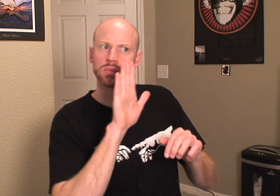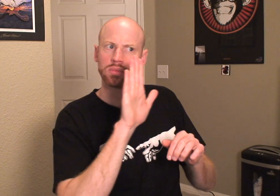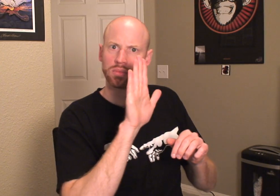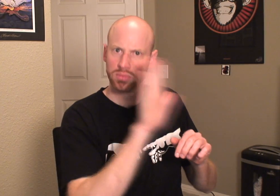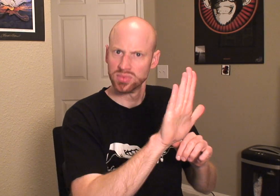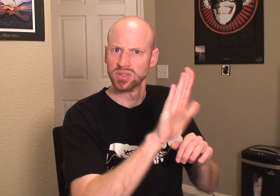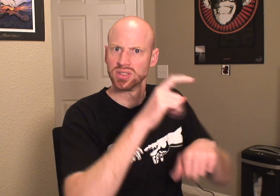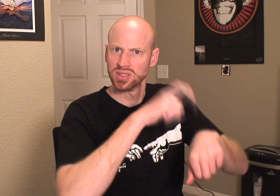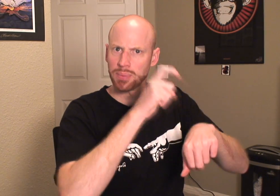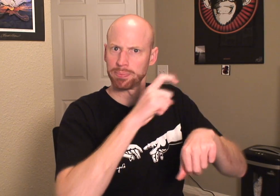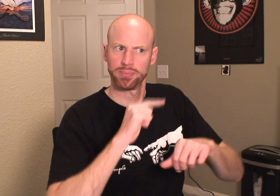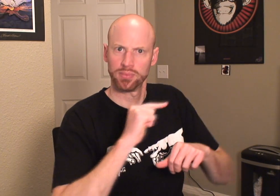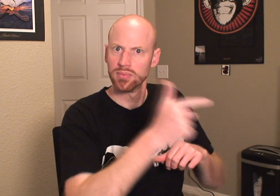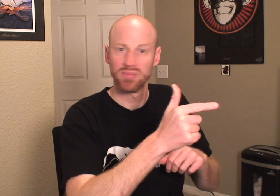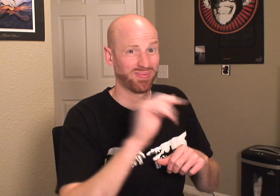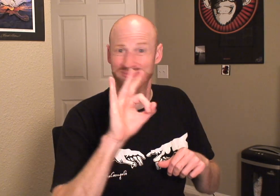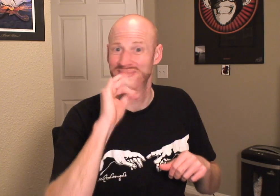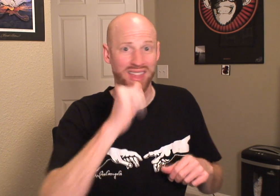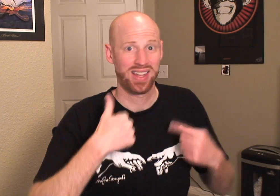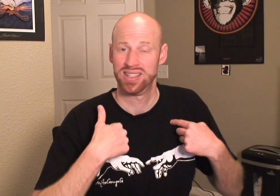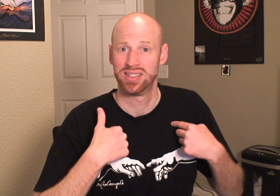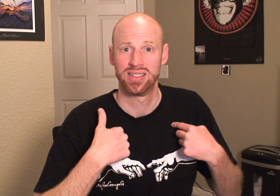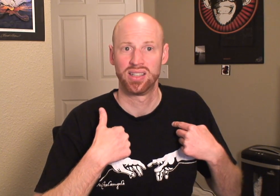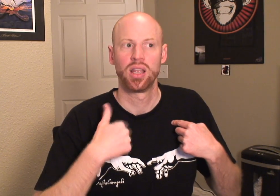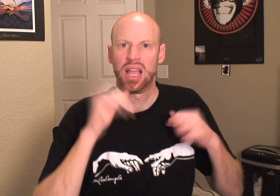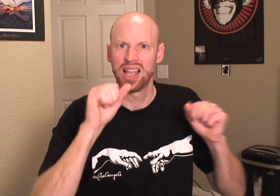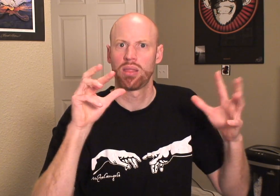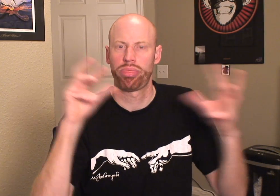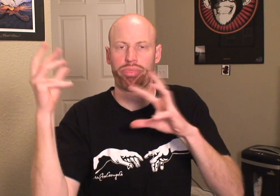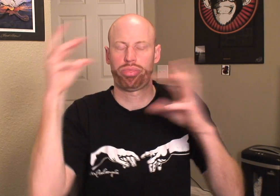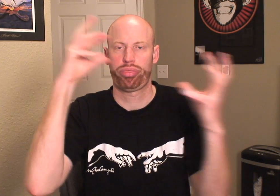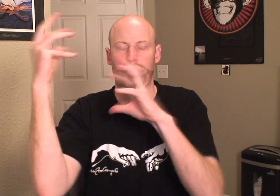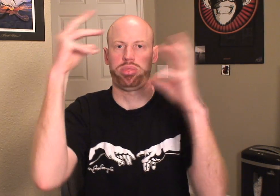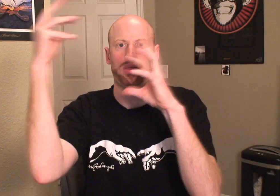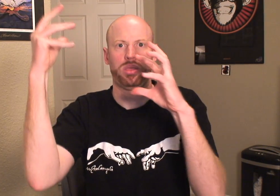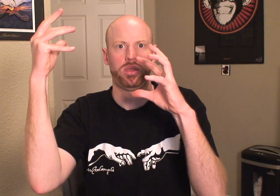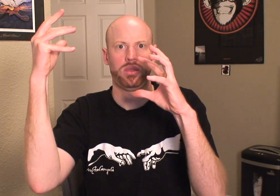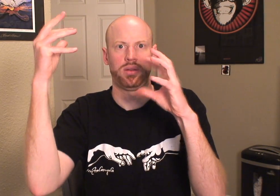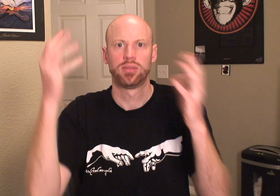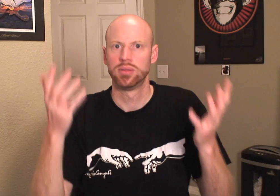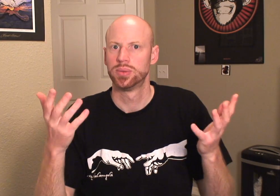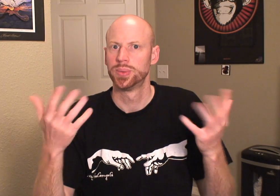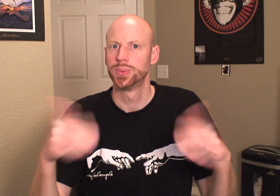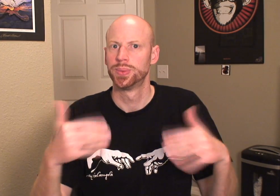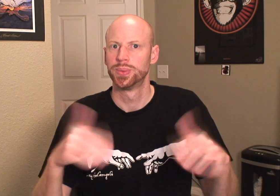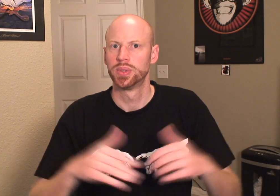when turntaking should occur, the results can be disastrous!